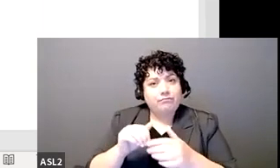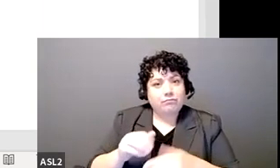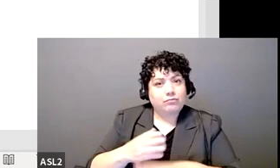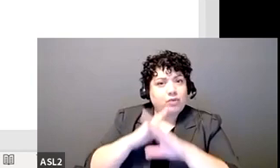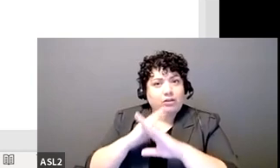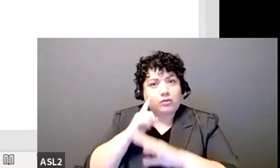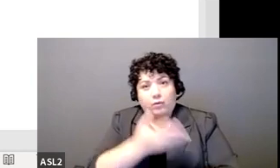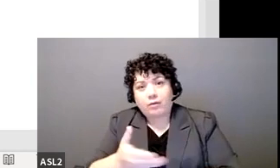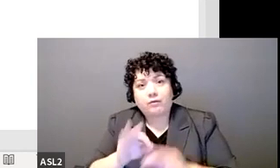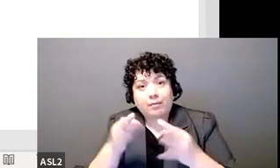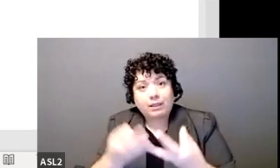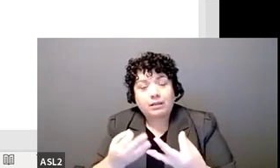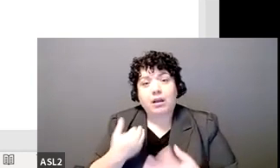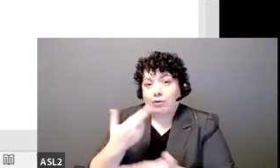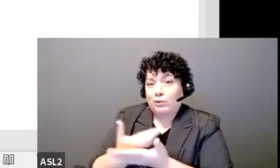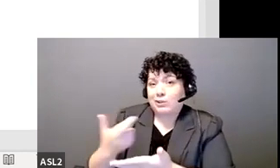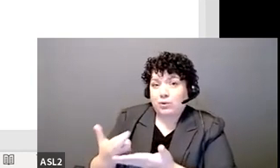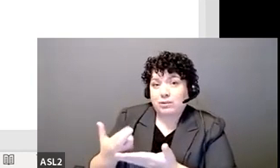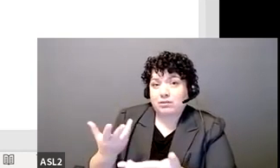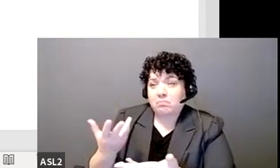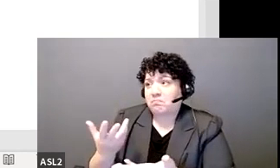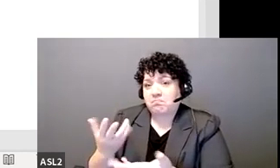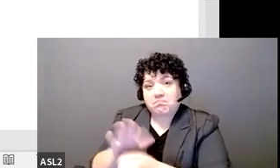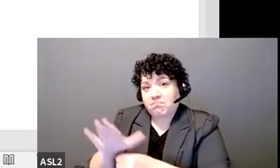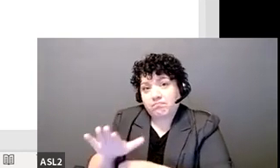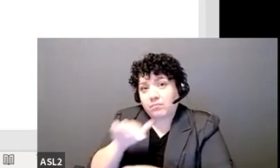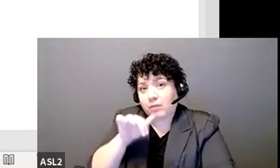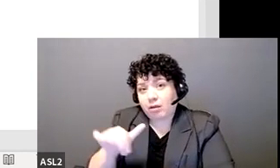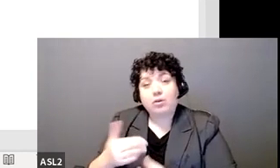the lack of resources that they get and the downgrading of responsibility to families